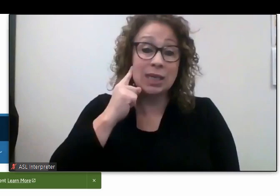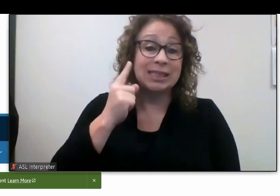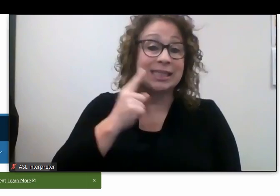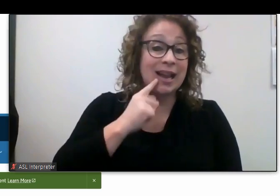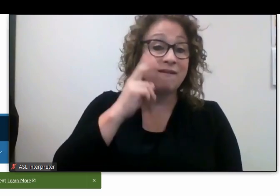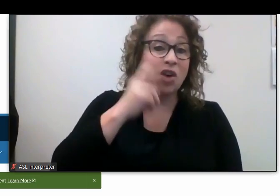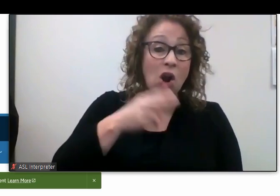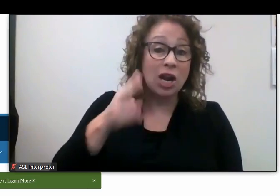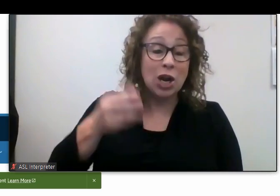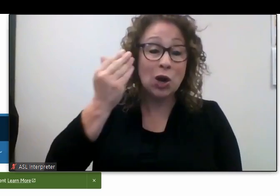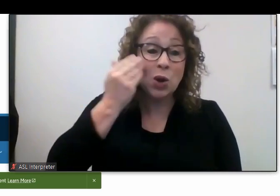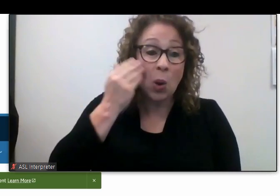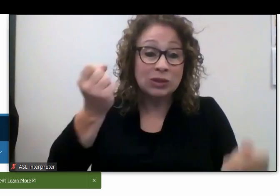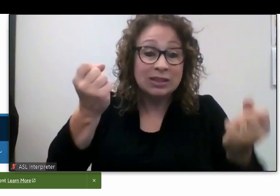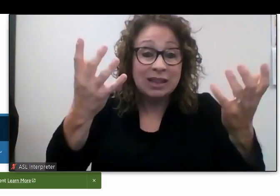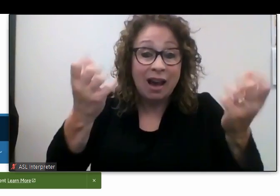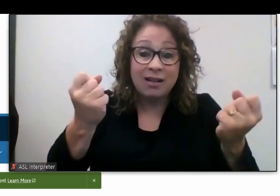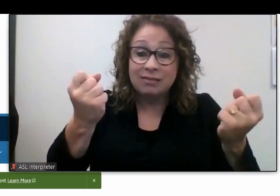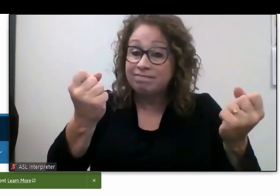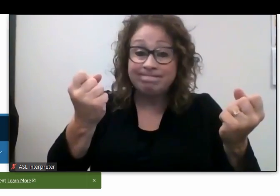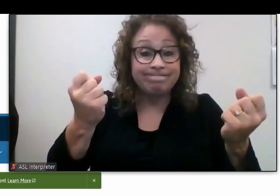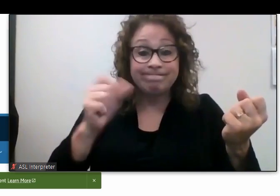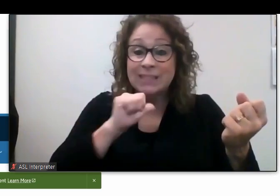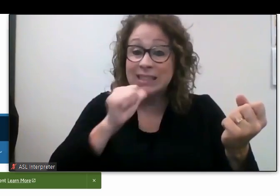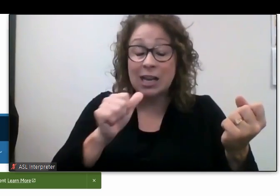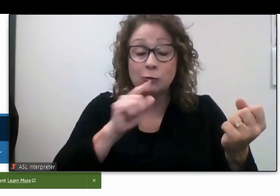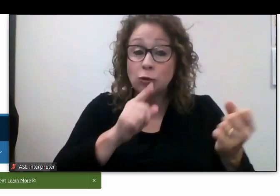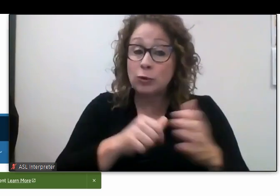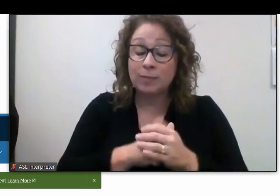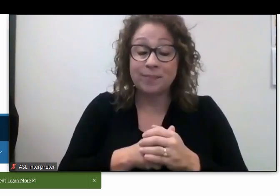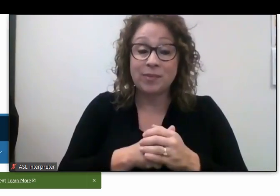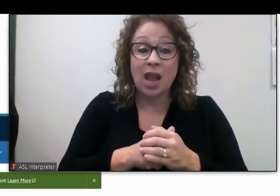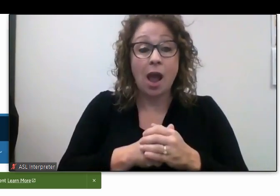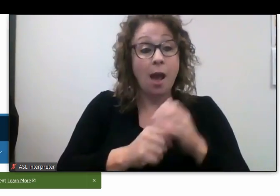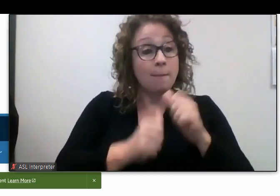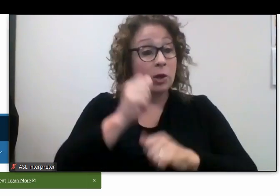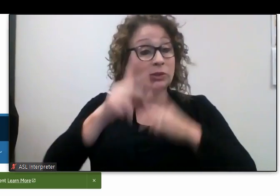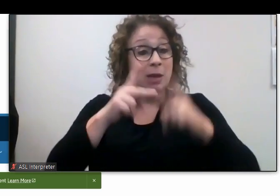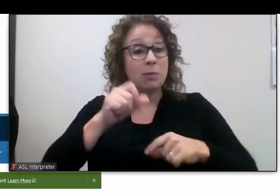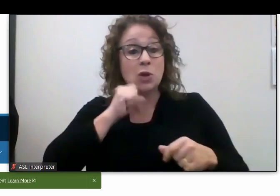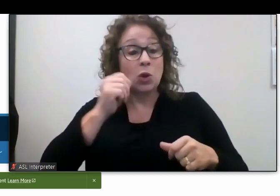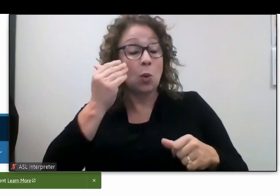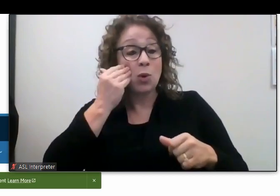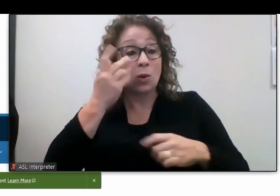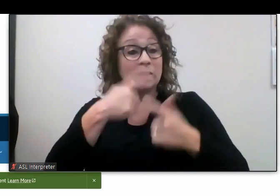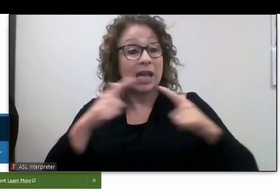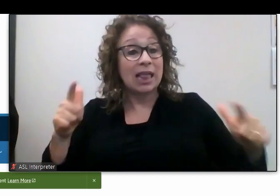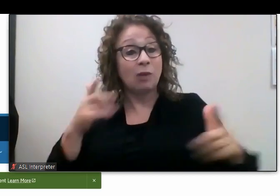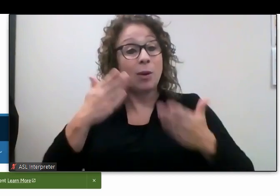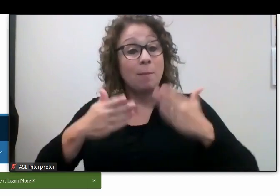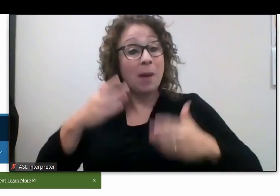knows sign language and those people who don't know sign language might benefit more from captioning.